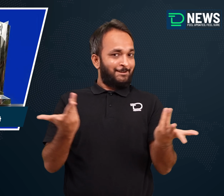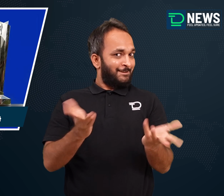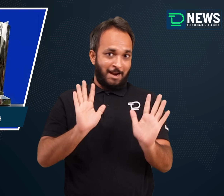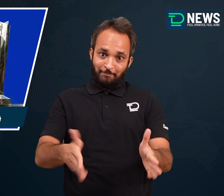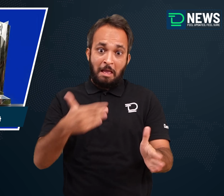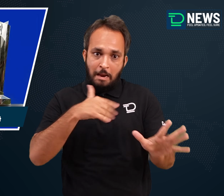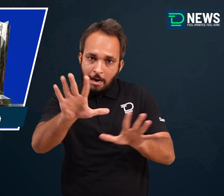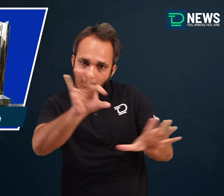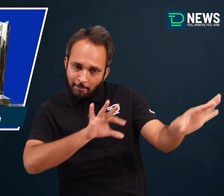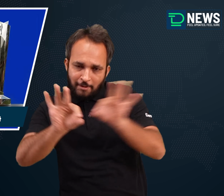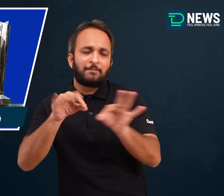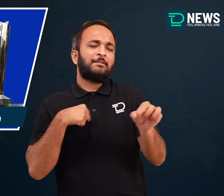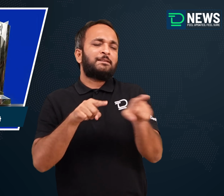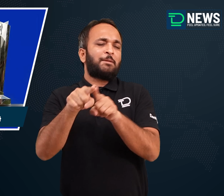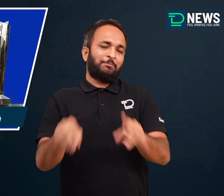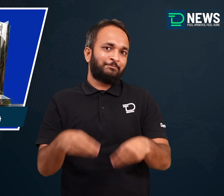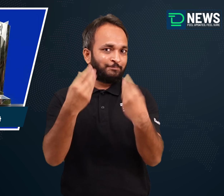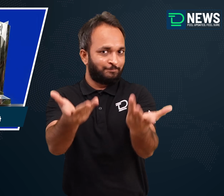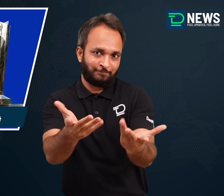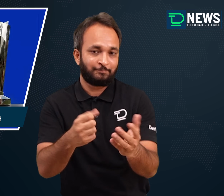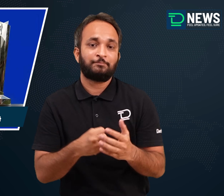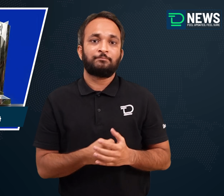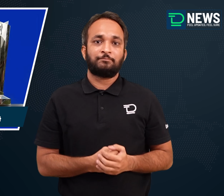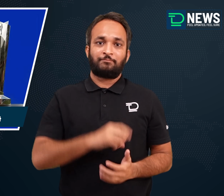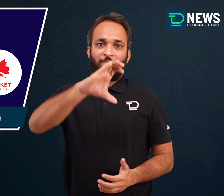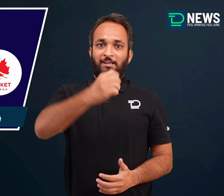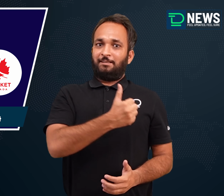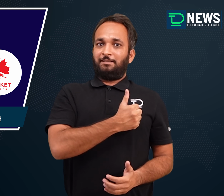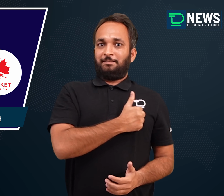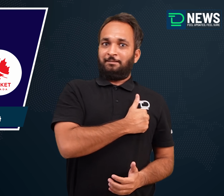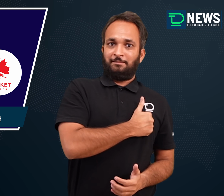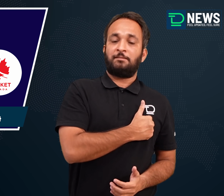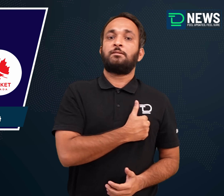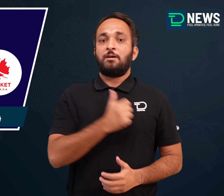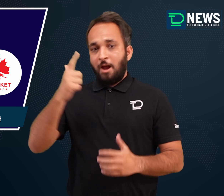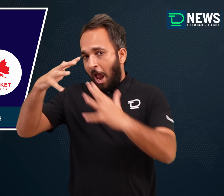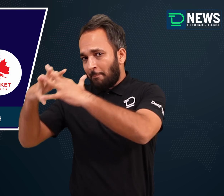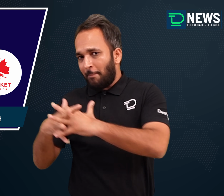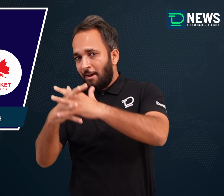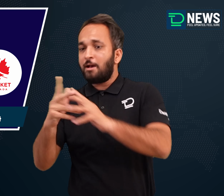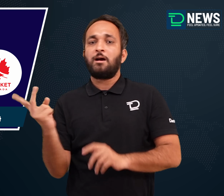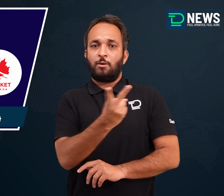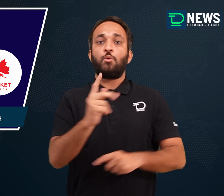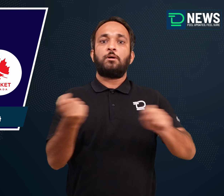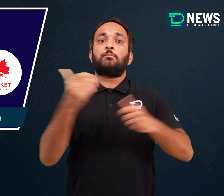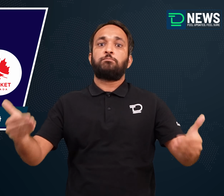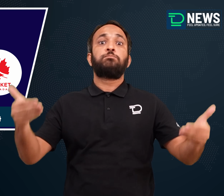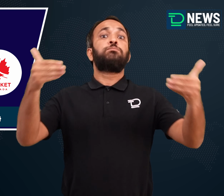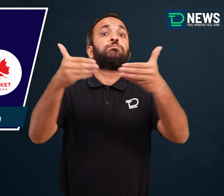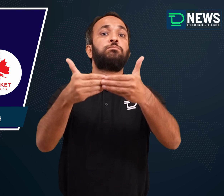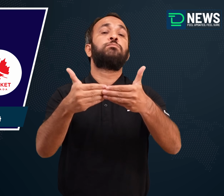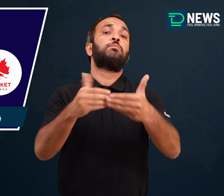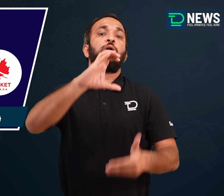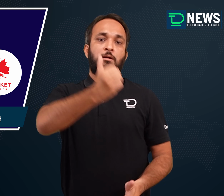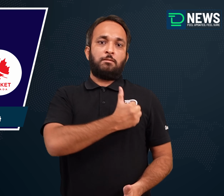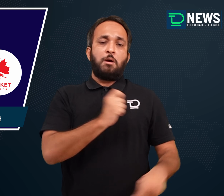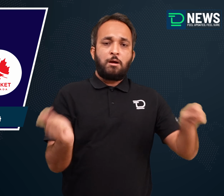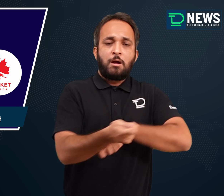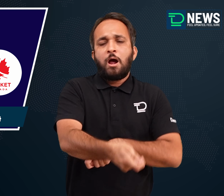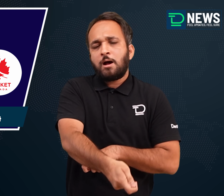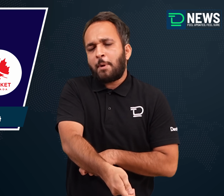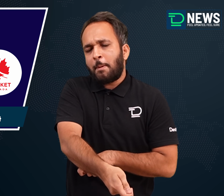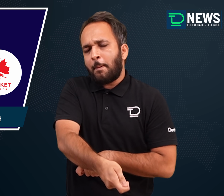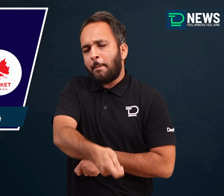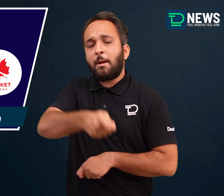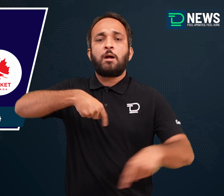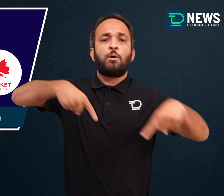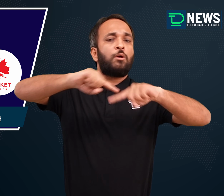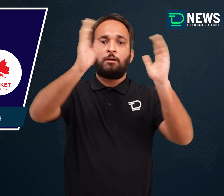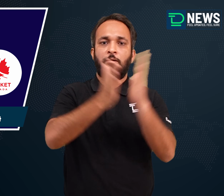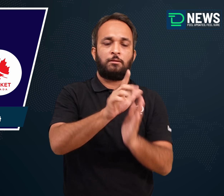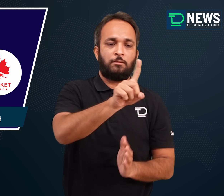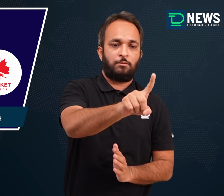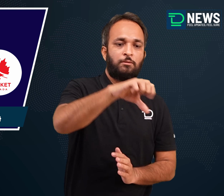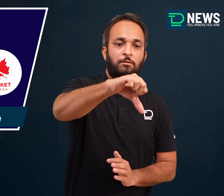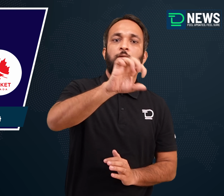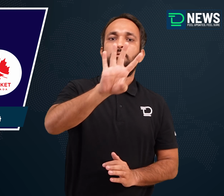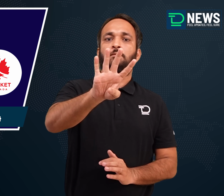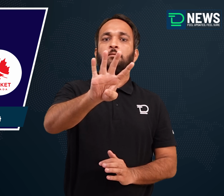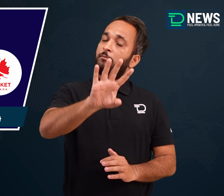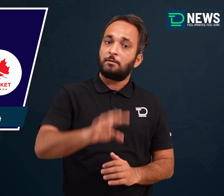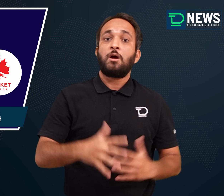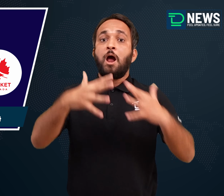For example, when the Canadian team scored 194 runs